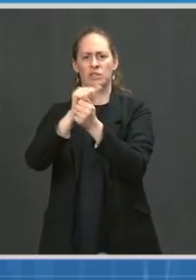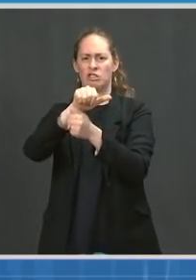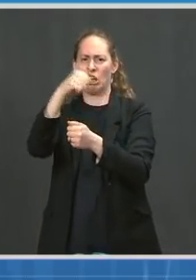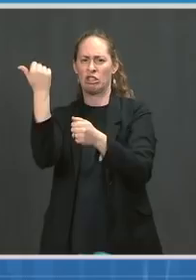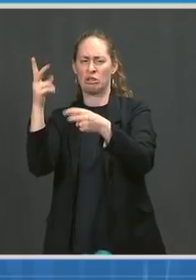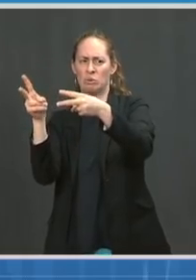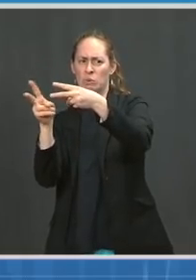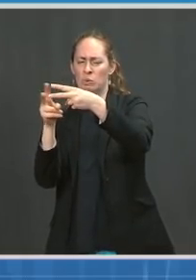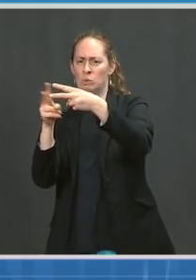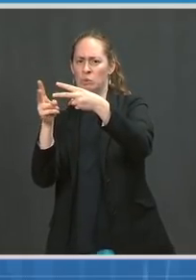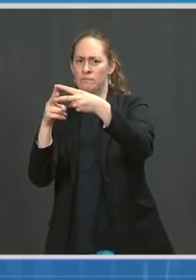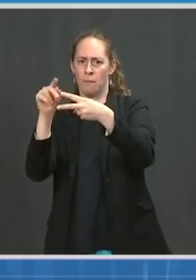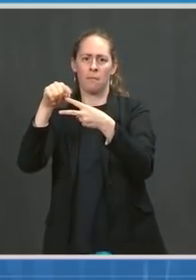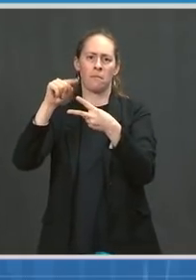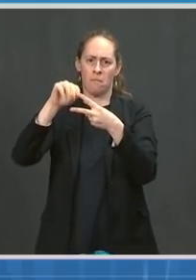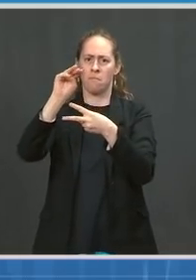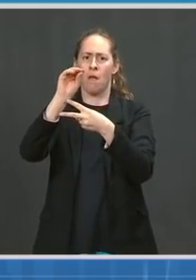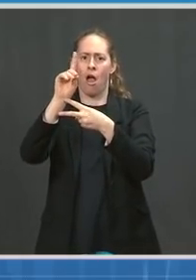We're seeing this take place across the country.